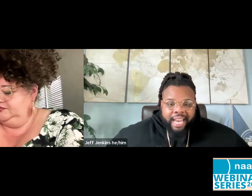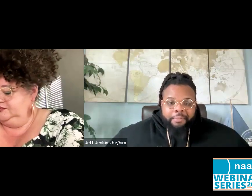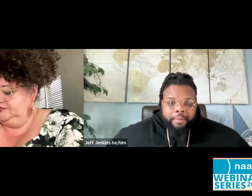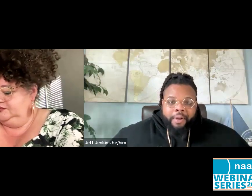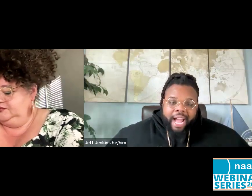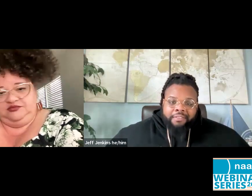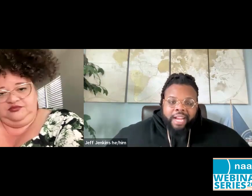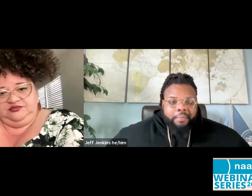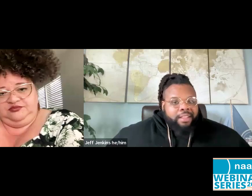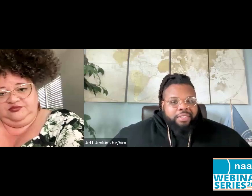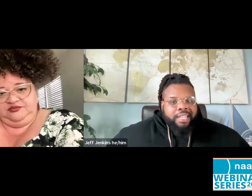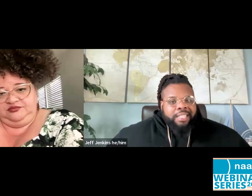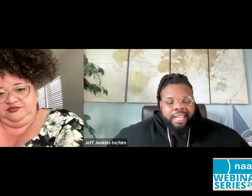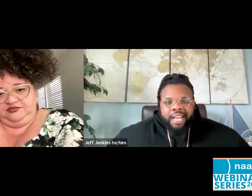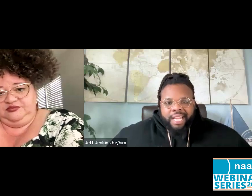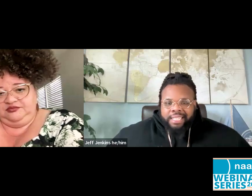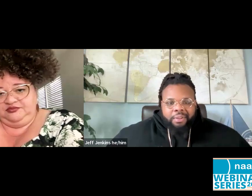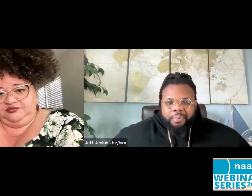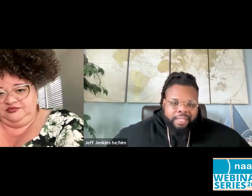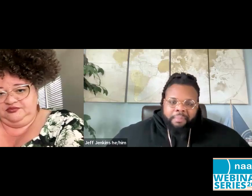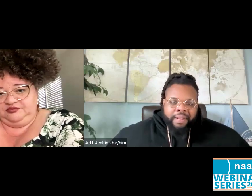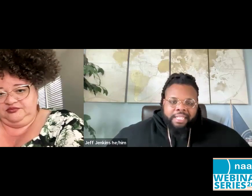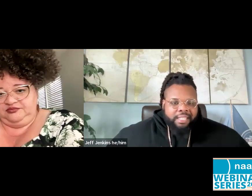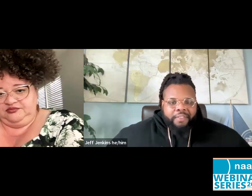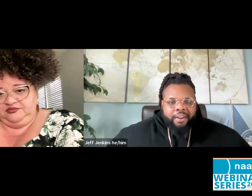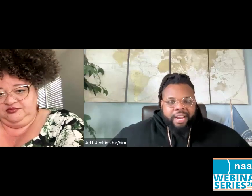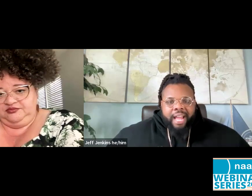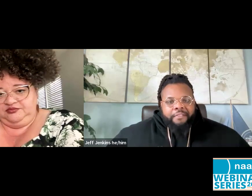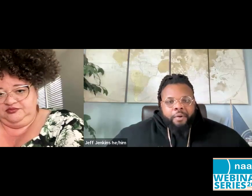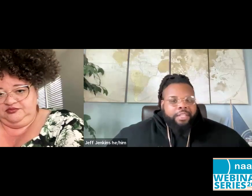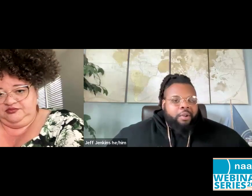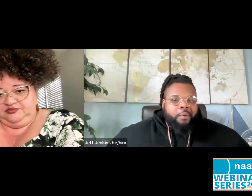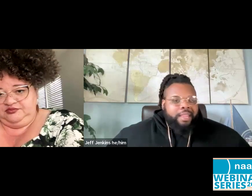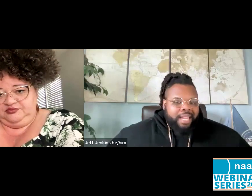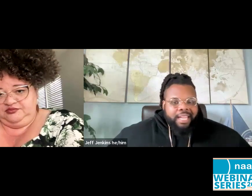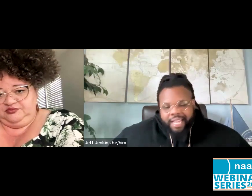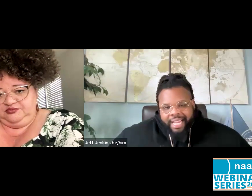A lot of people have tried to make those lists, and so some of it is just very like focus on what the.